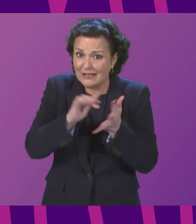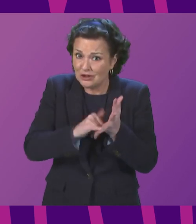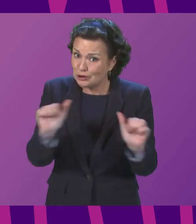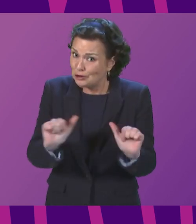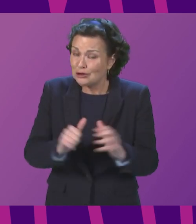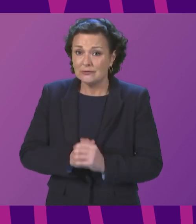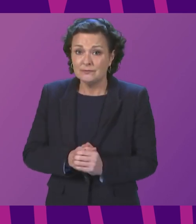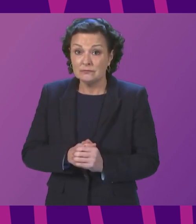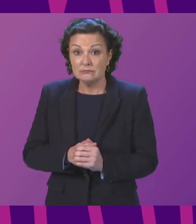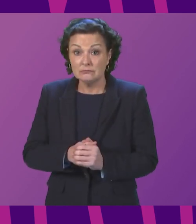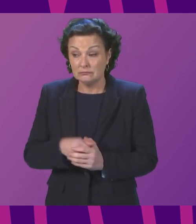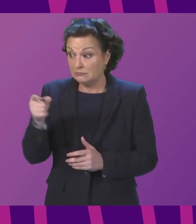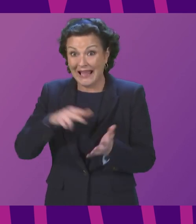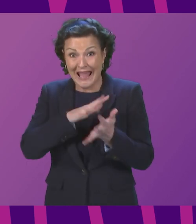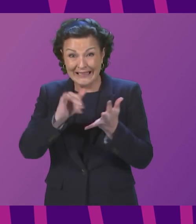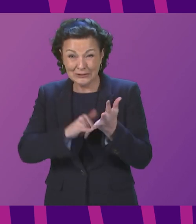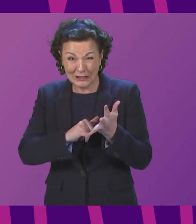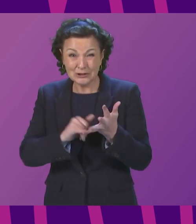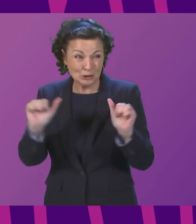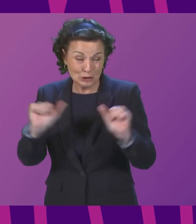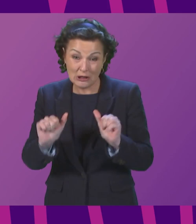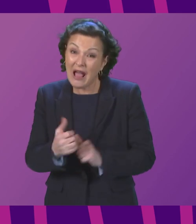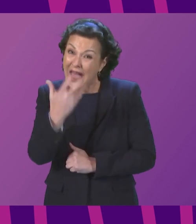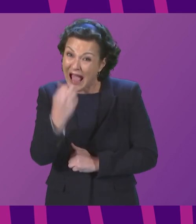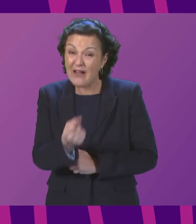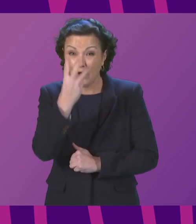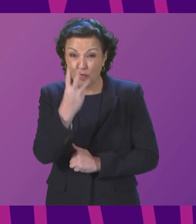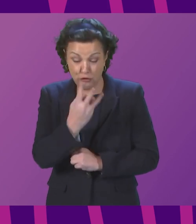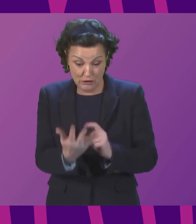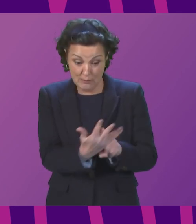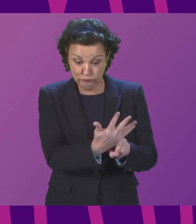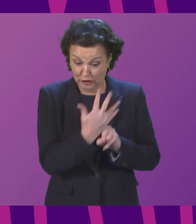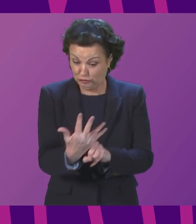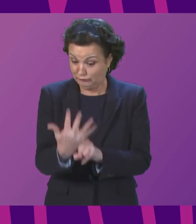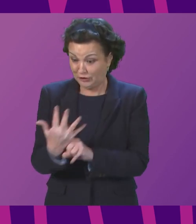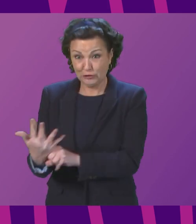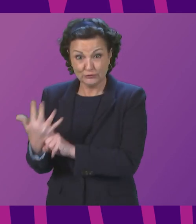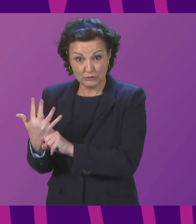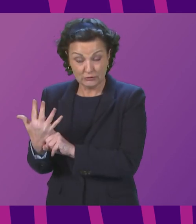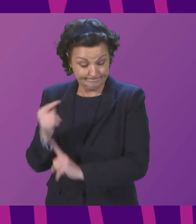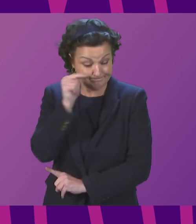Indeed, the NHS is facing increased pressure on three fronts. First, it is dealing with